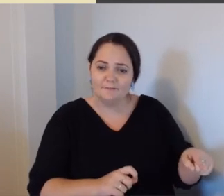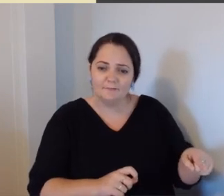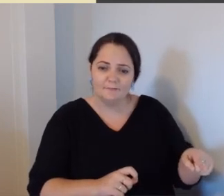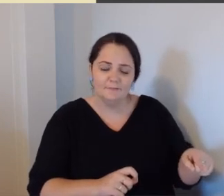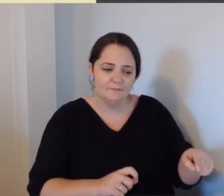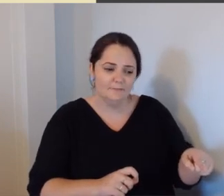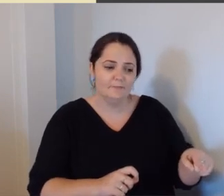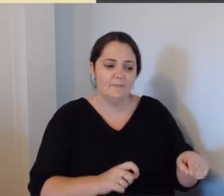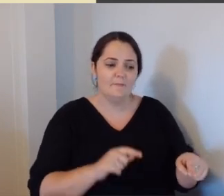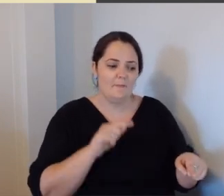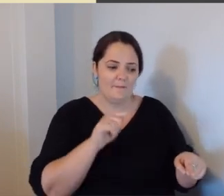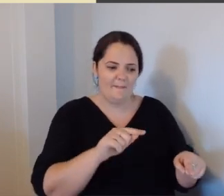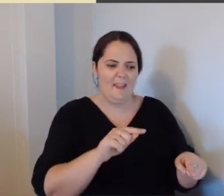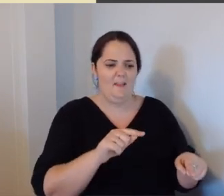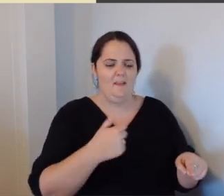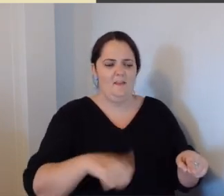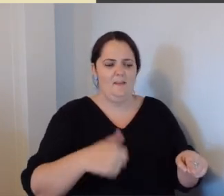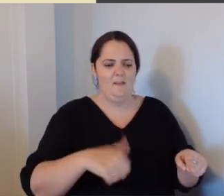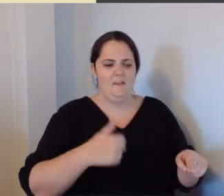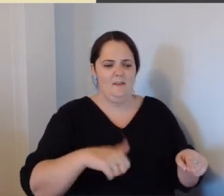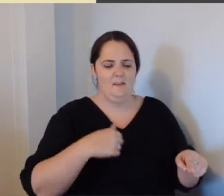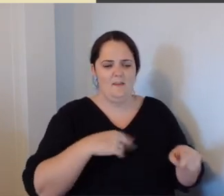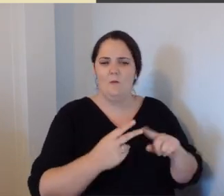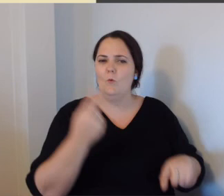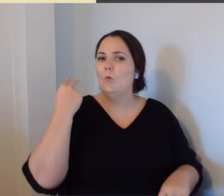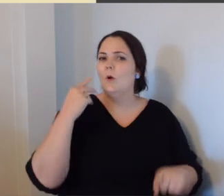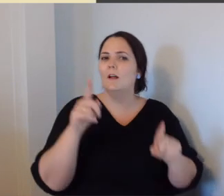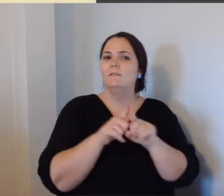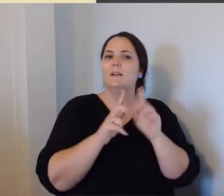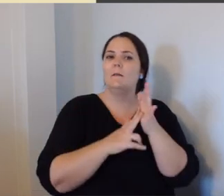Gogh and think back to the painting that we started with at the start of the presentation.